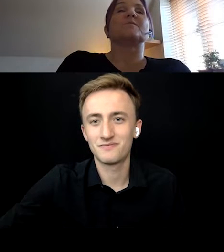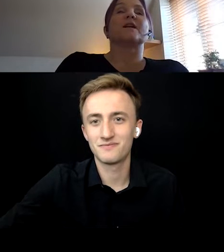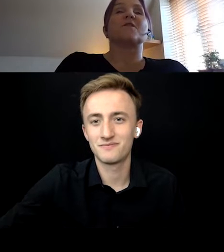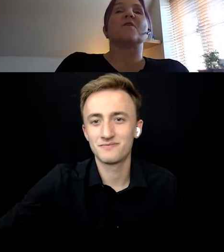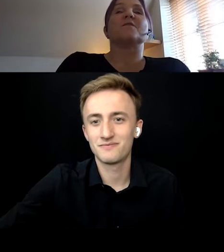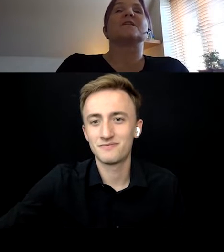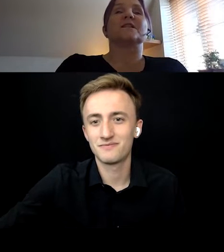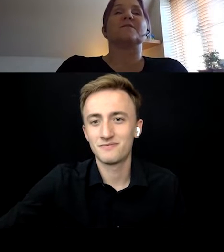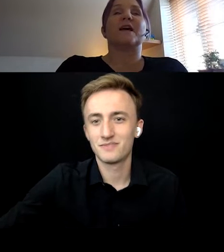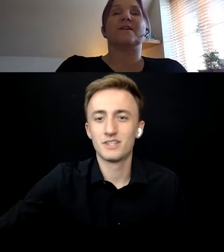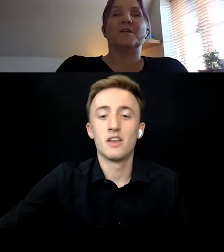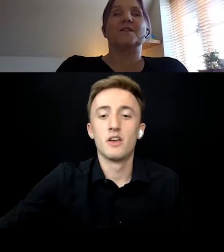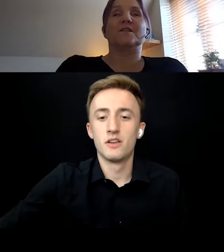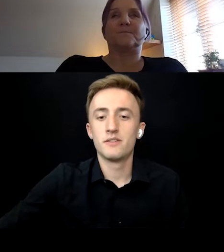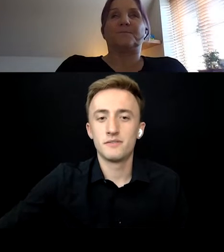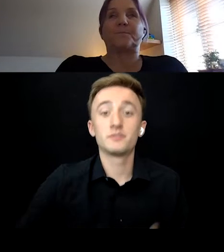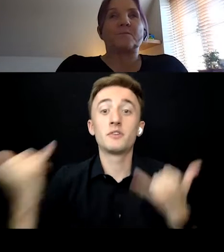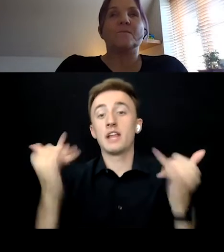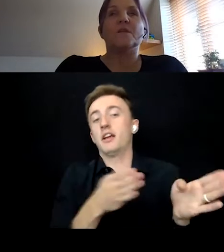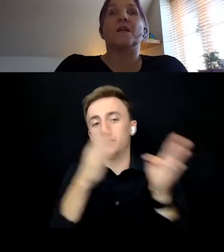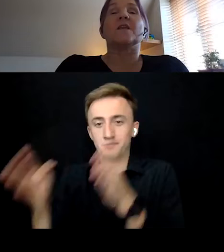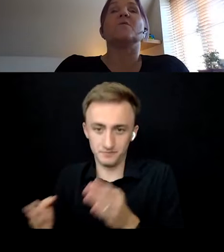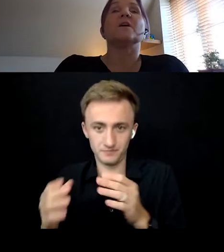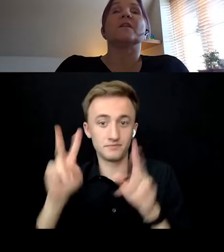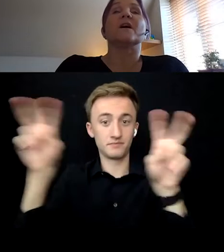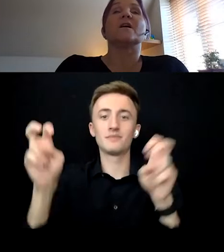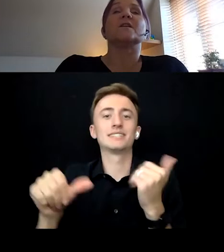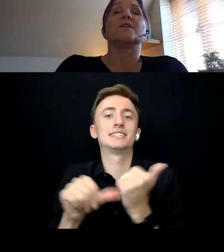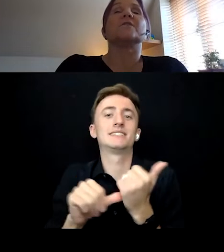the subject of assistive technologies. Again here we look at the architecture,